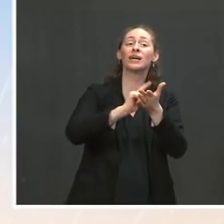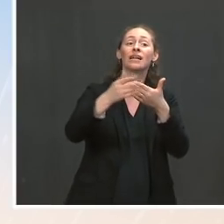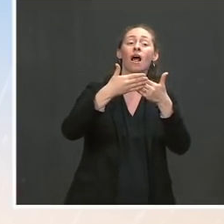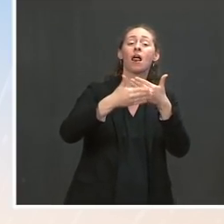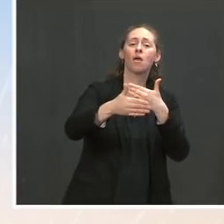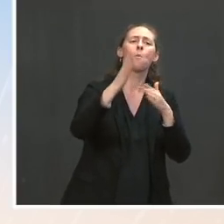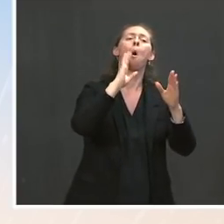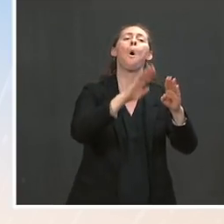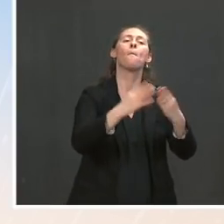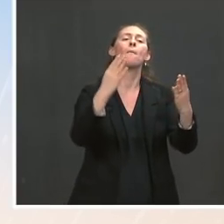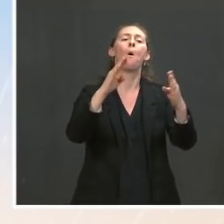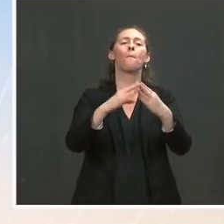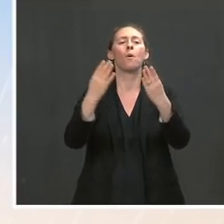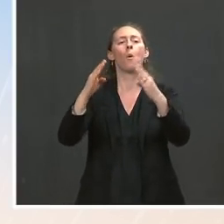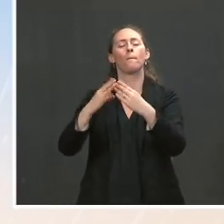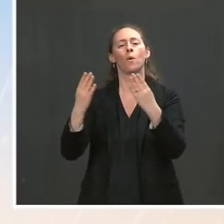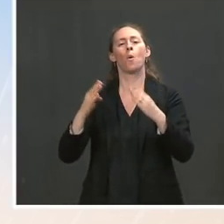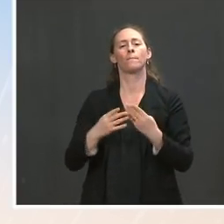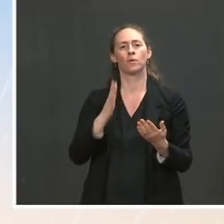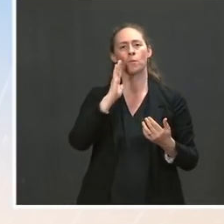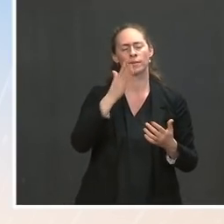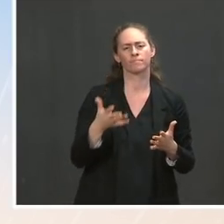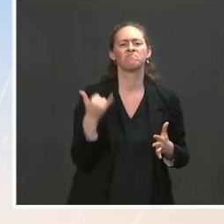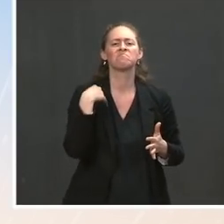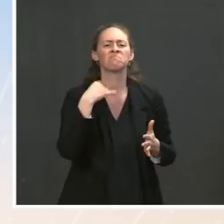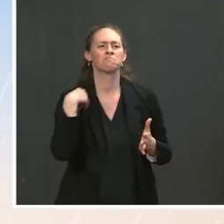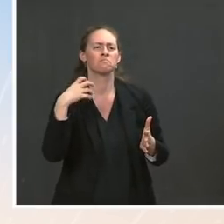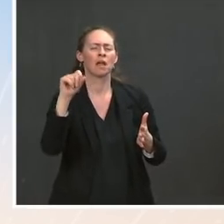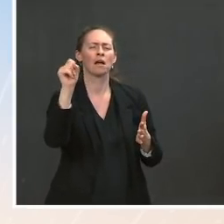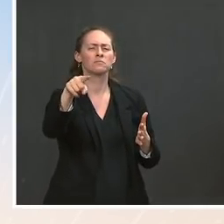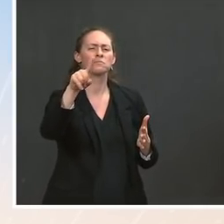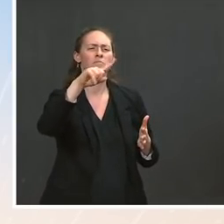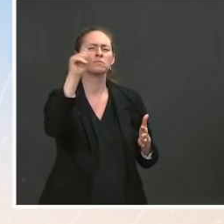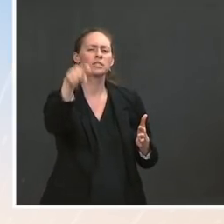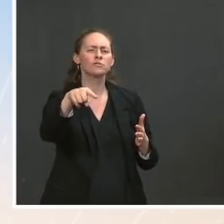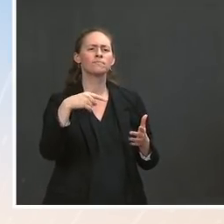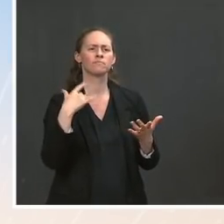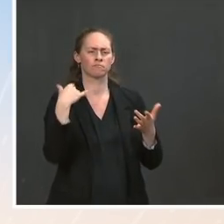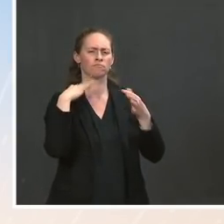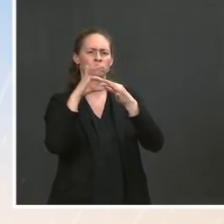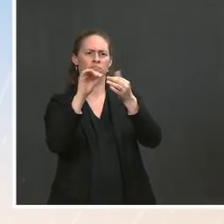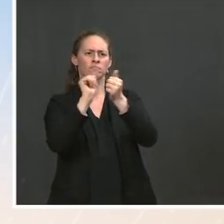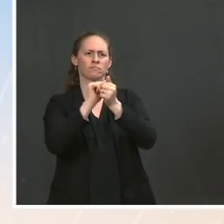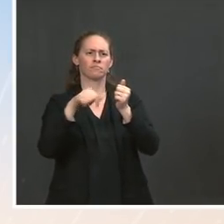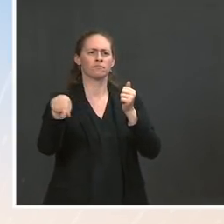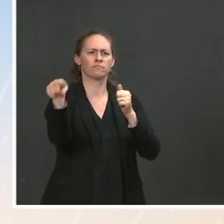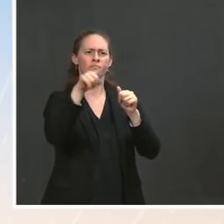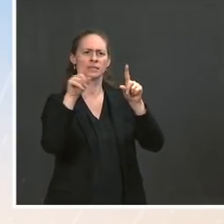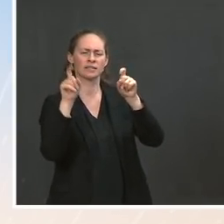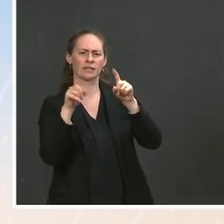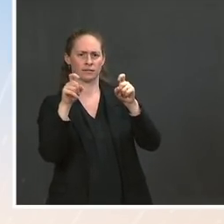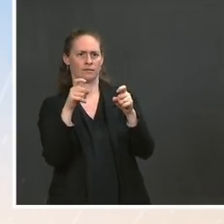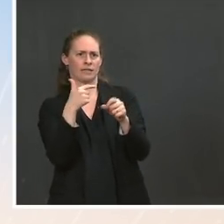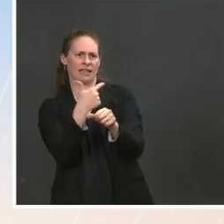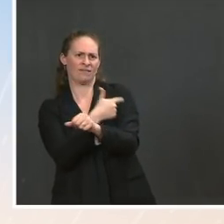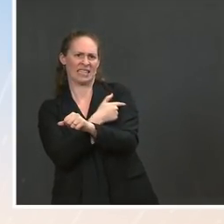The Press: When you look at some of the polling, as it relates to the vaccinations, still about 30 percent of adults say they don't plan to get one.